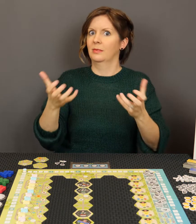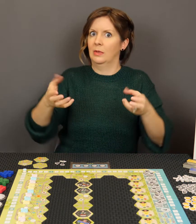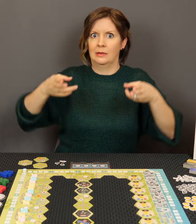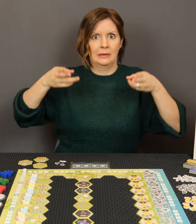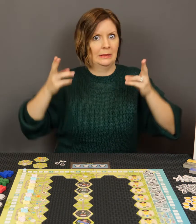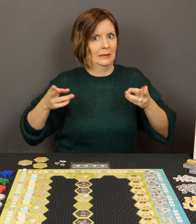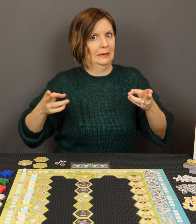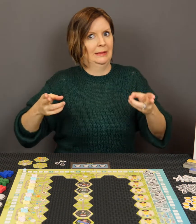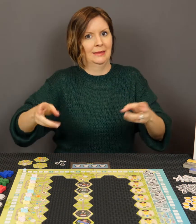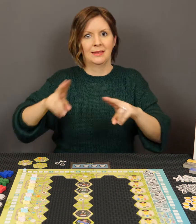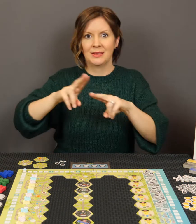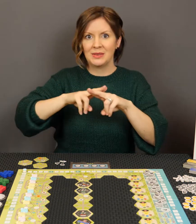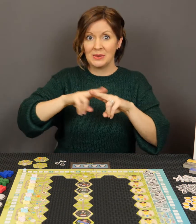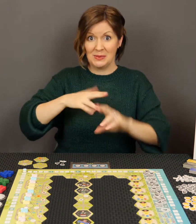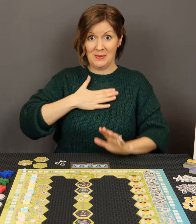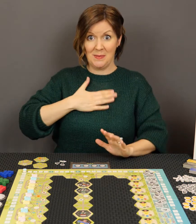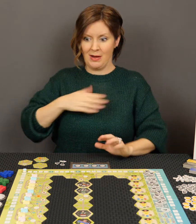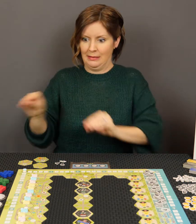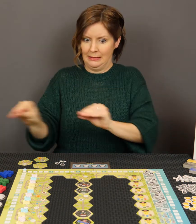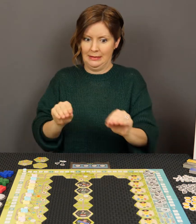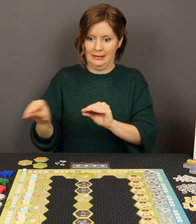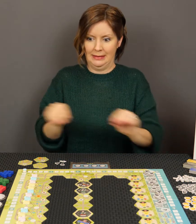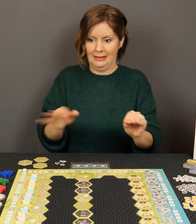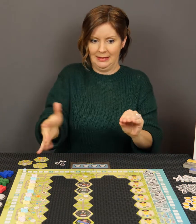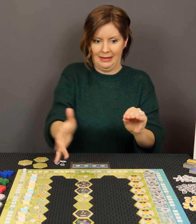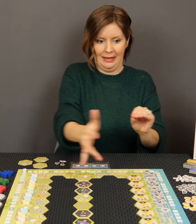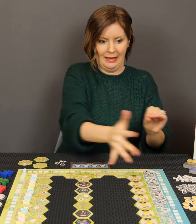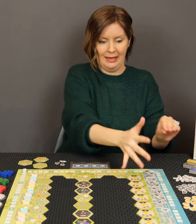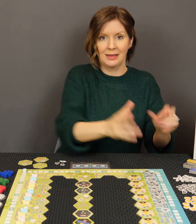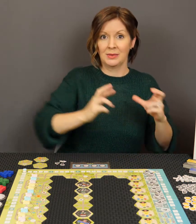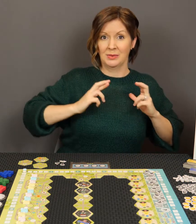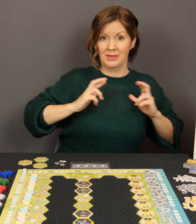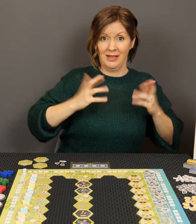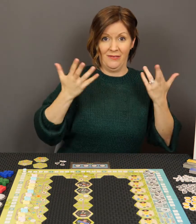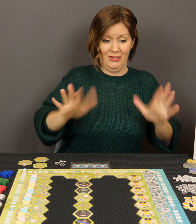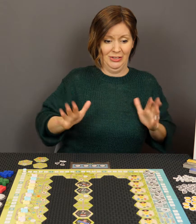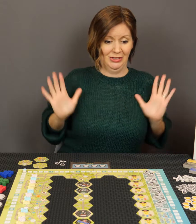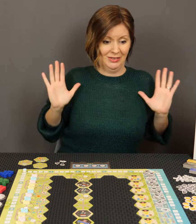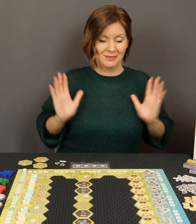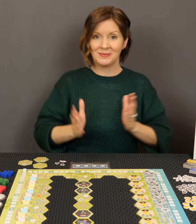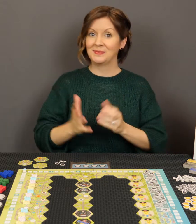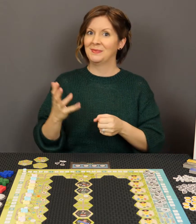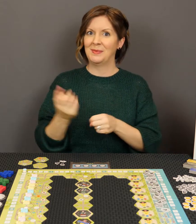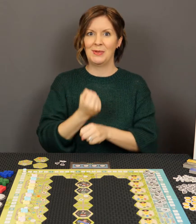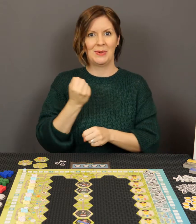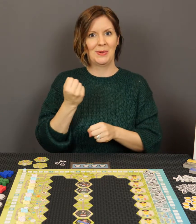The goal is that you want to hurry and get your trains over to the other side of board and retire them.